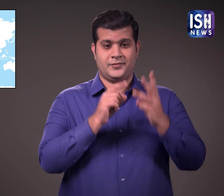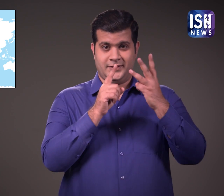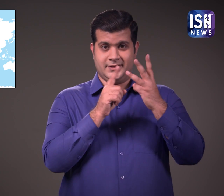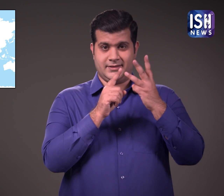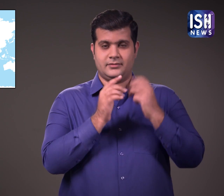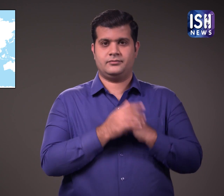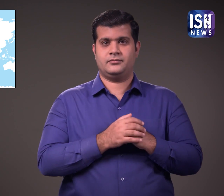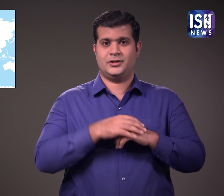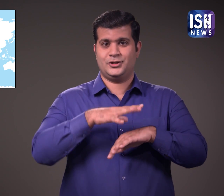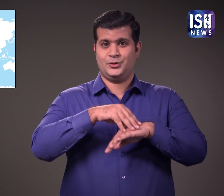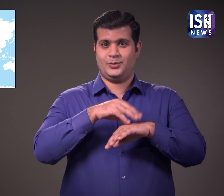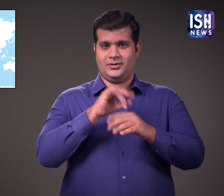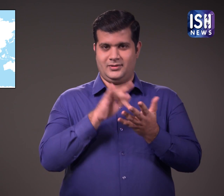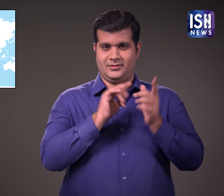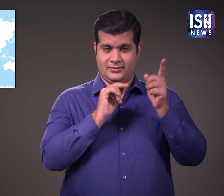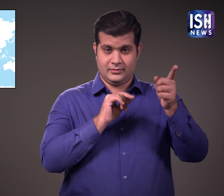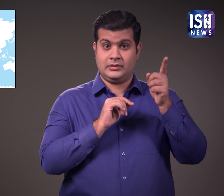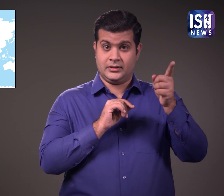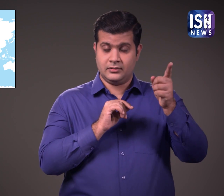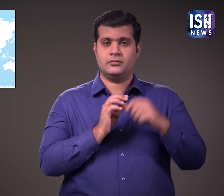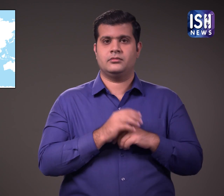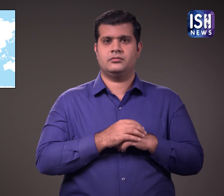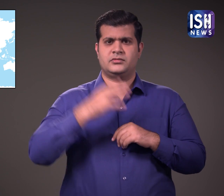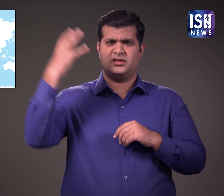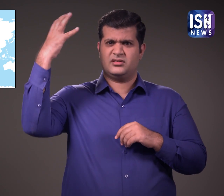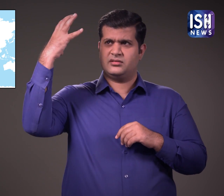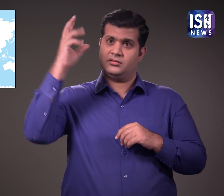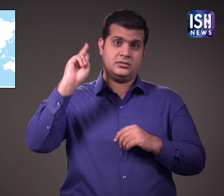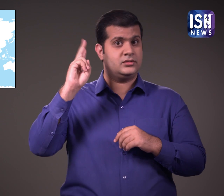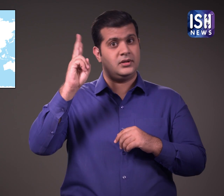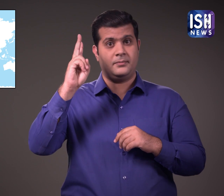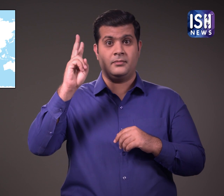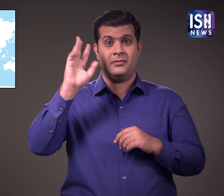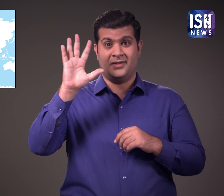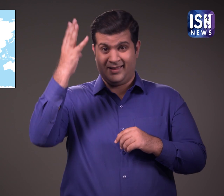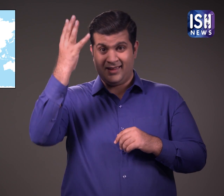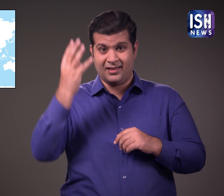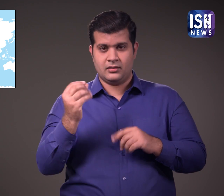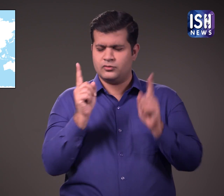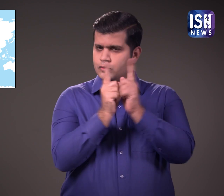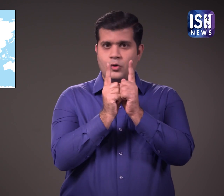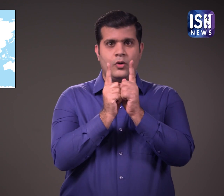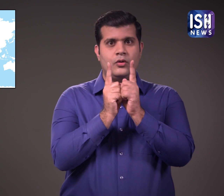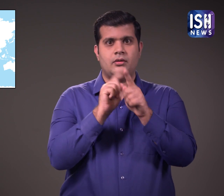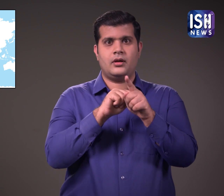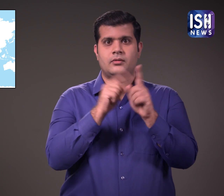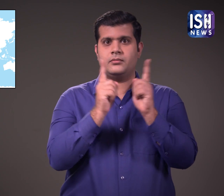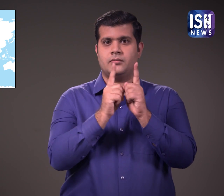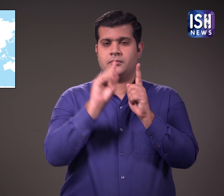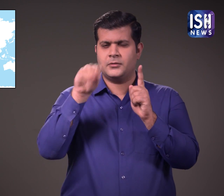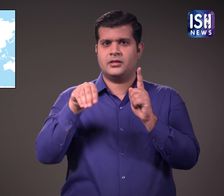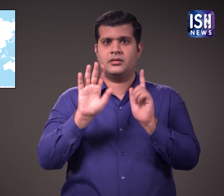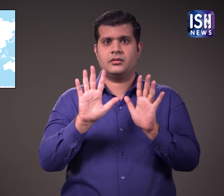3. In Sweden the sun continously shines and the night is very short.